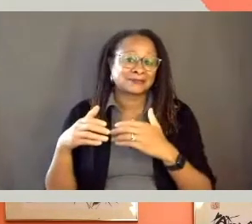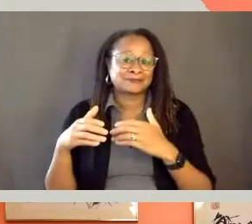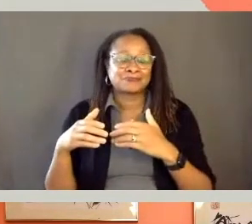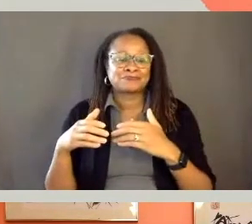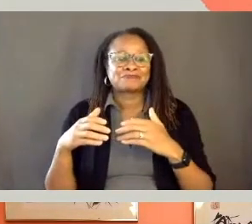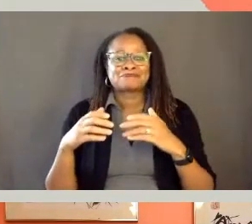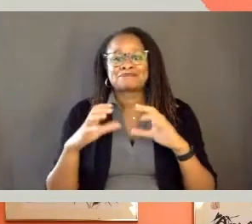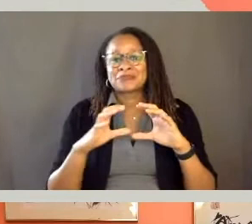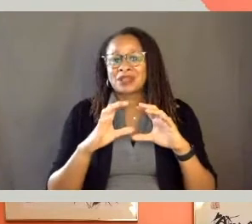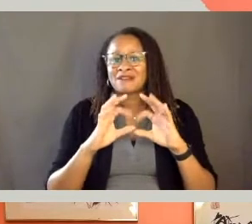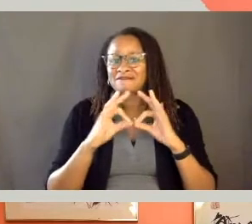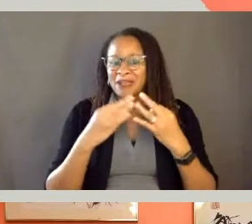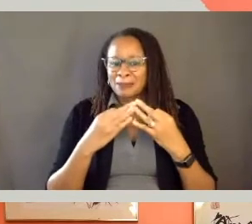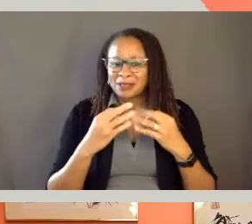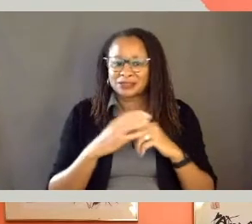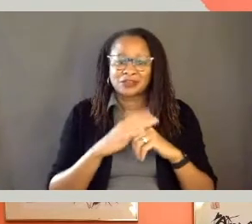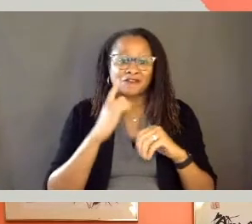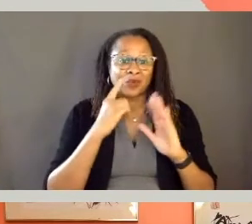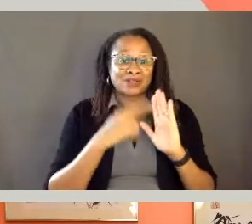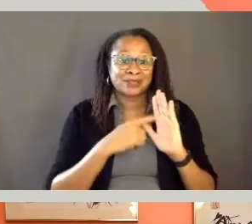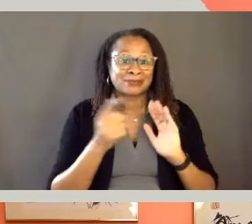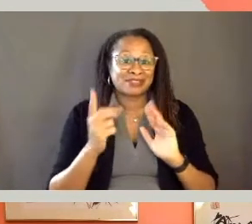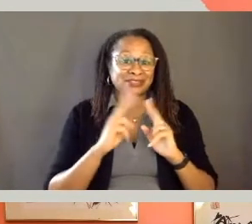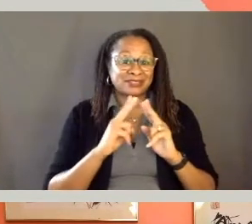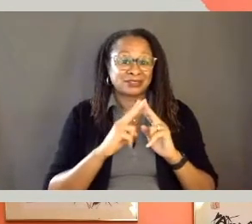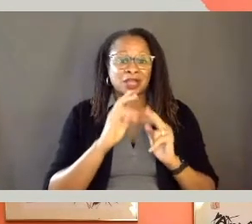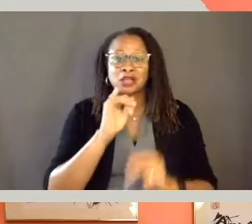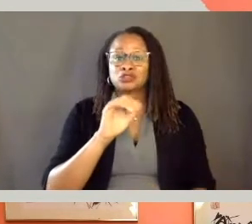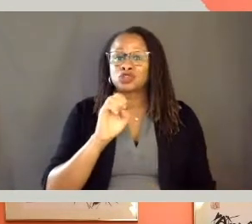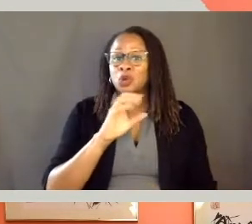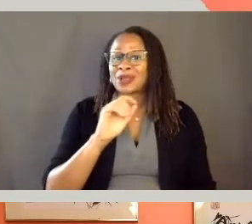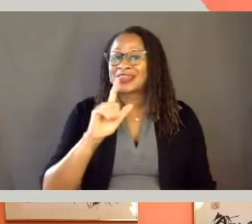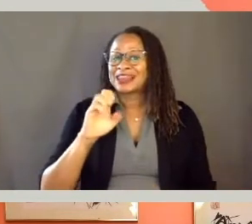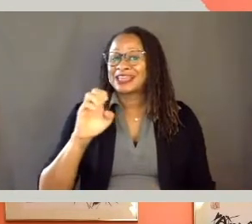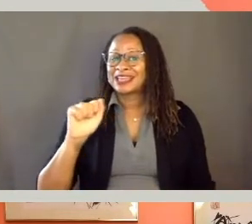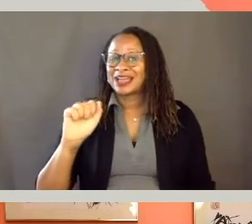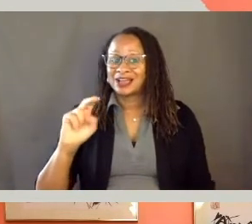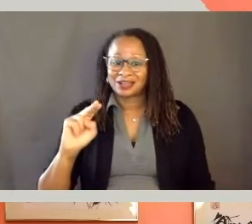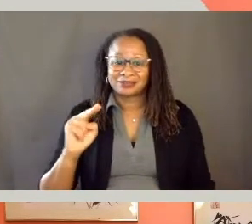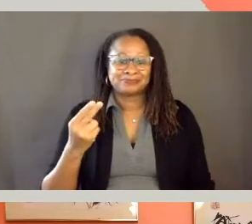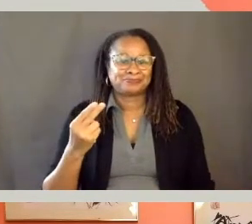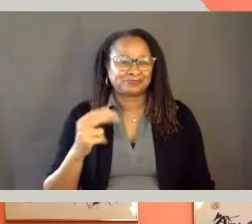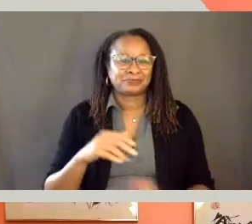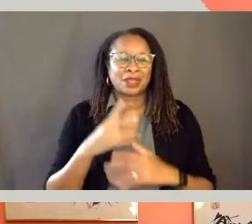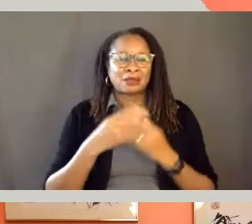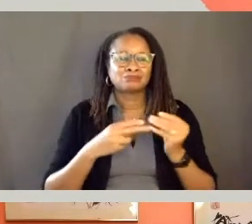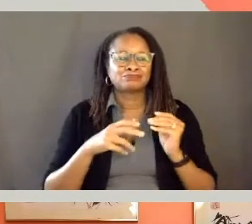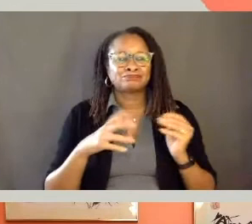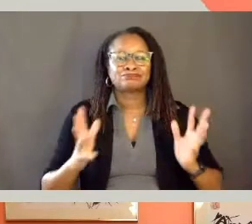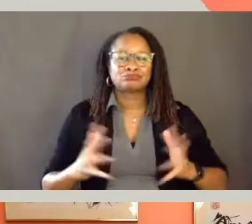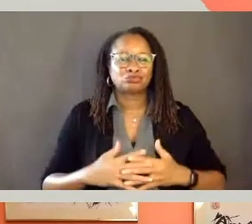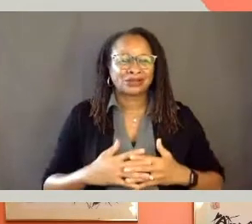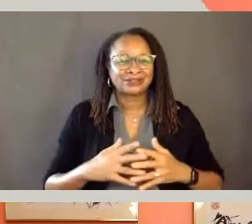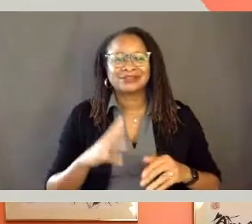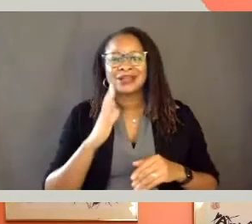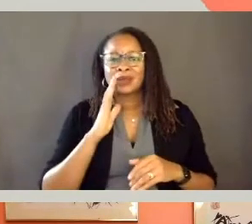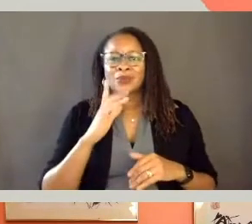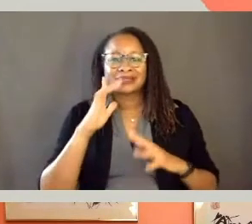So for example, the couple you just saw Joe and Leah are pregnant and expecting a child who will